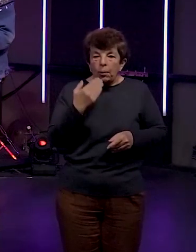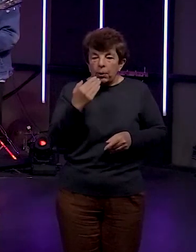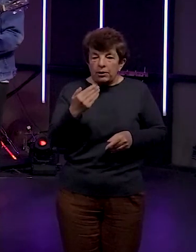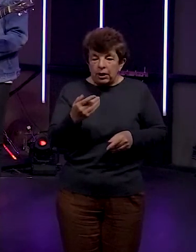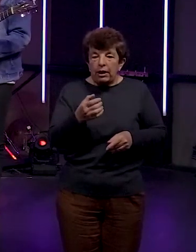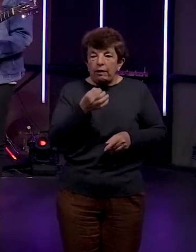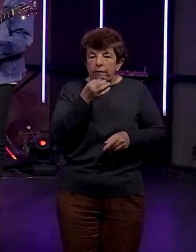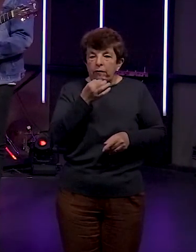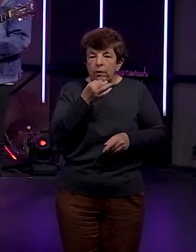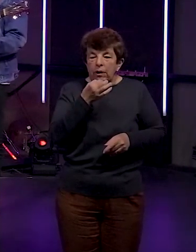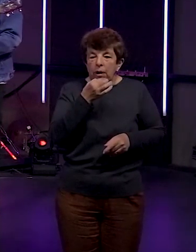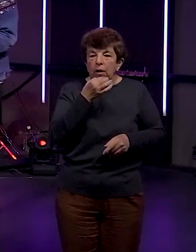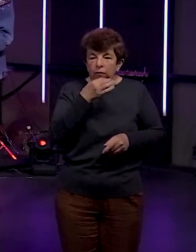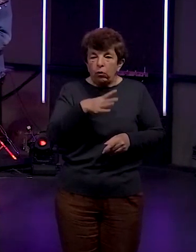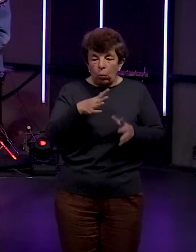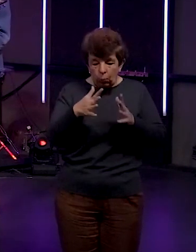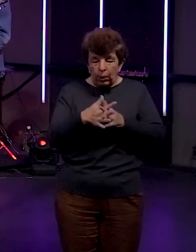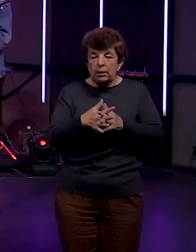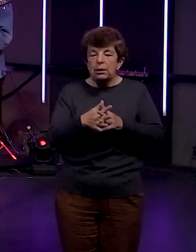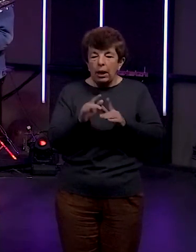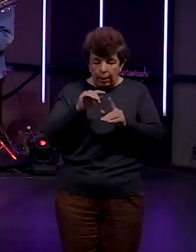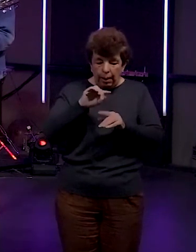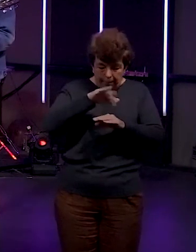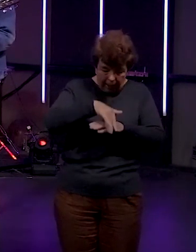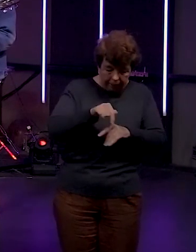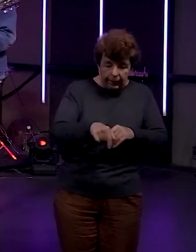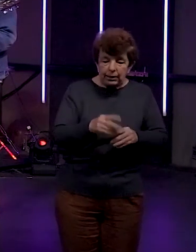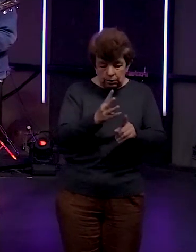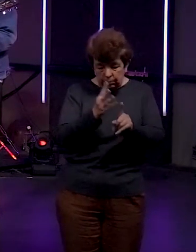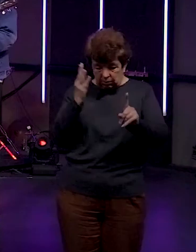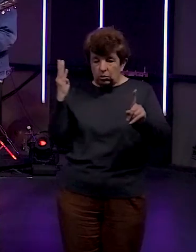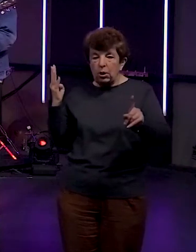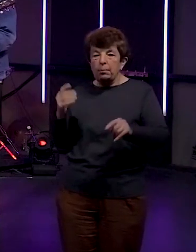weeks worth of messages around this topic of discipleship and as a whole